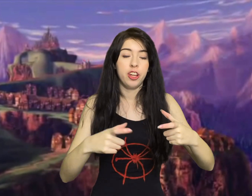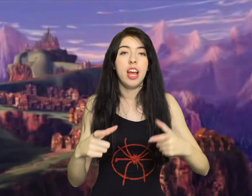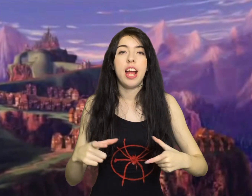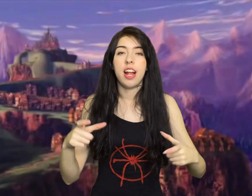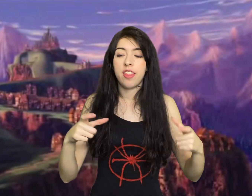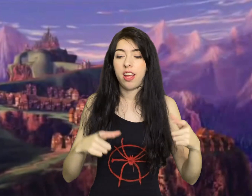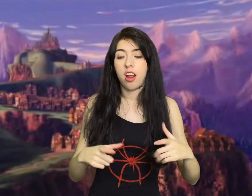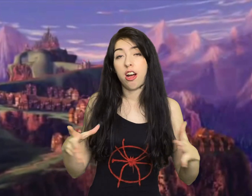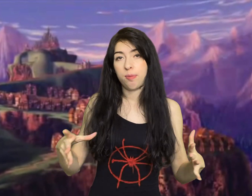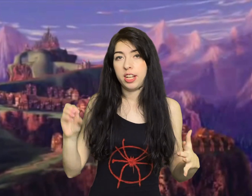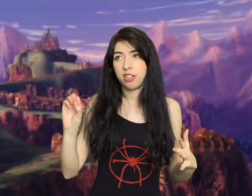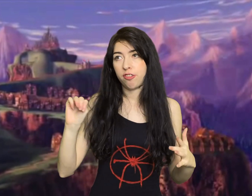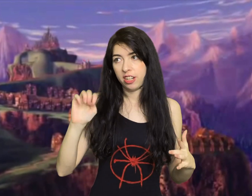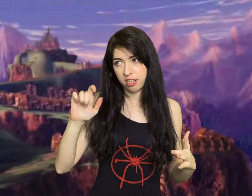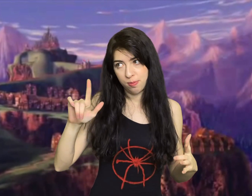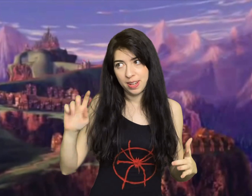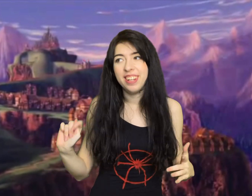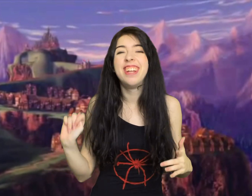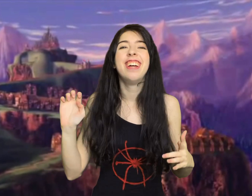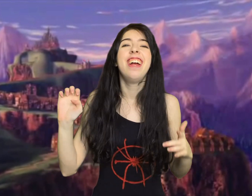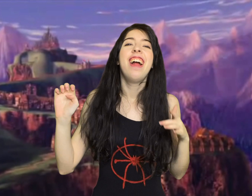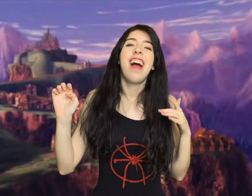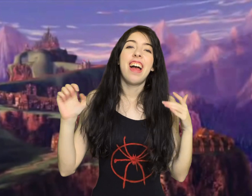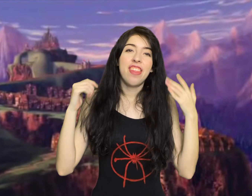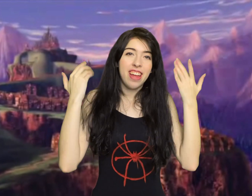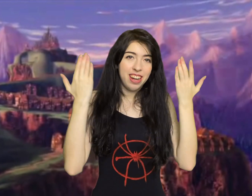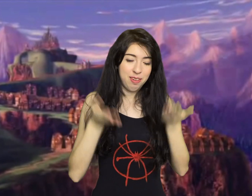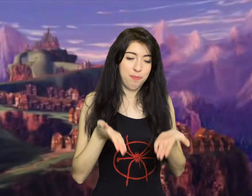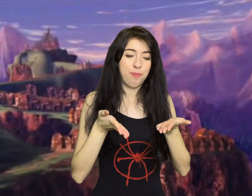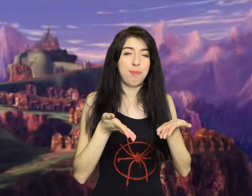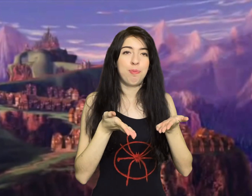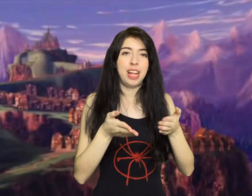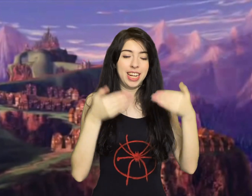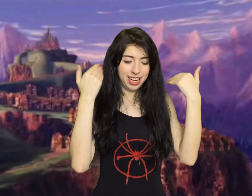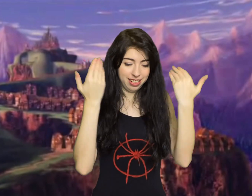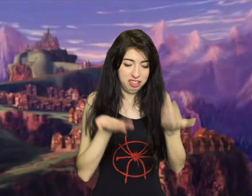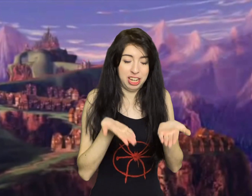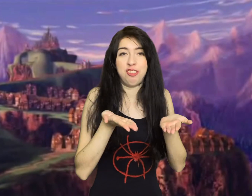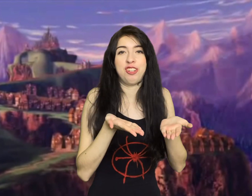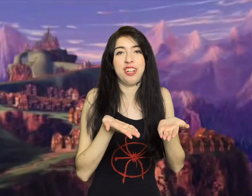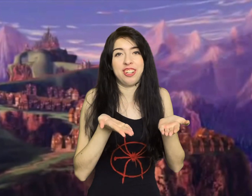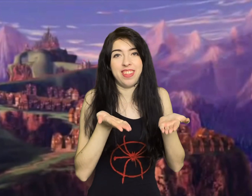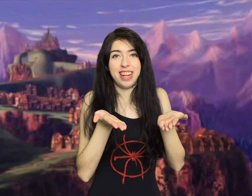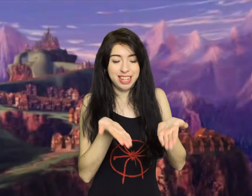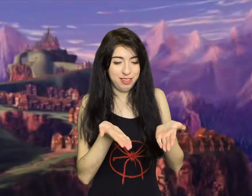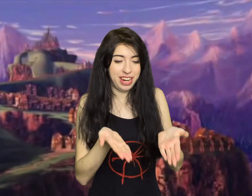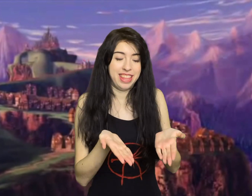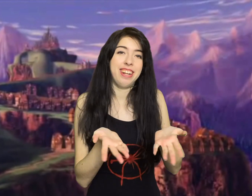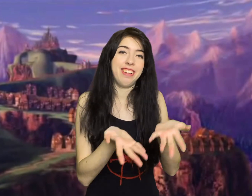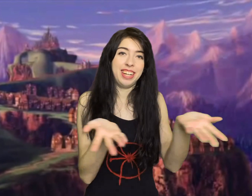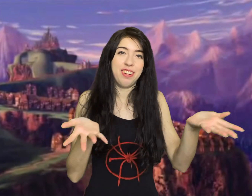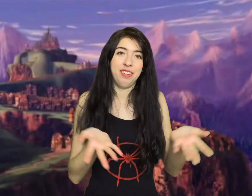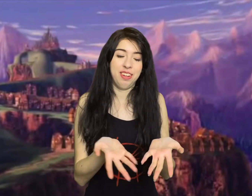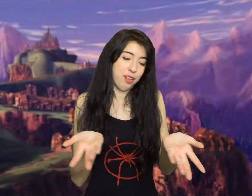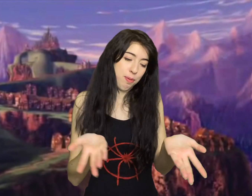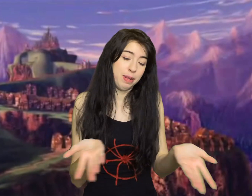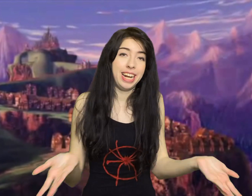and then OMELETTE you fingerspell and then like gesture that it's right there like on- on the plate.